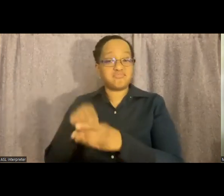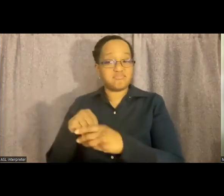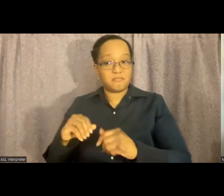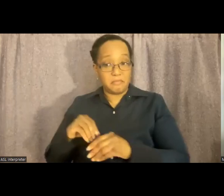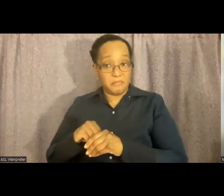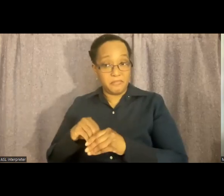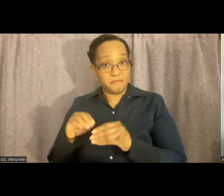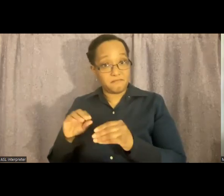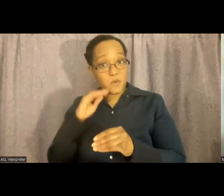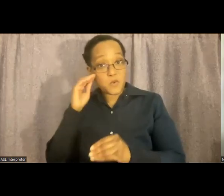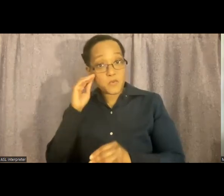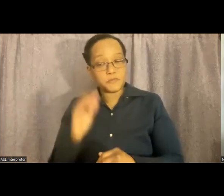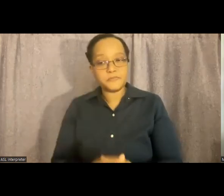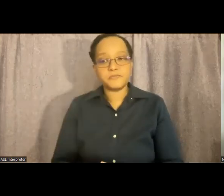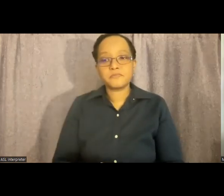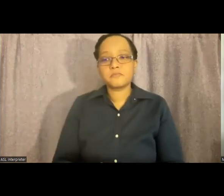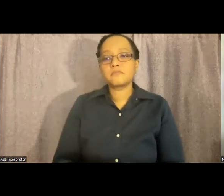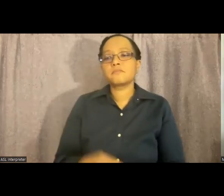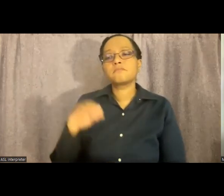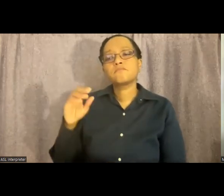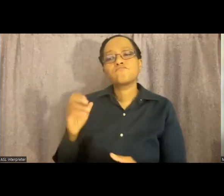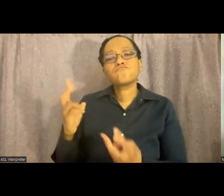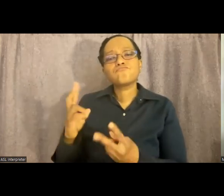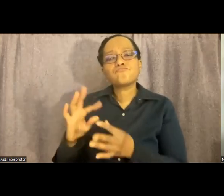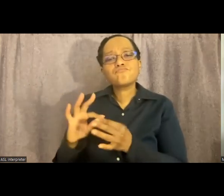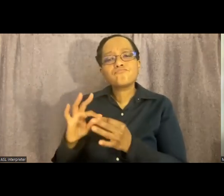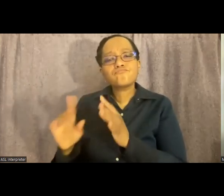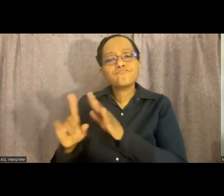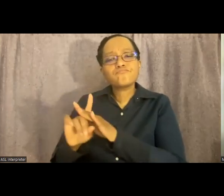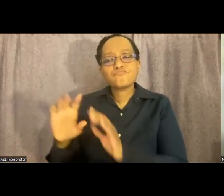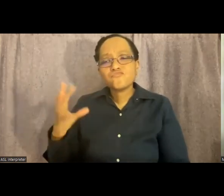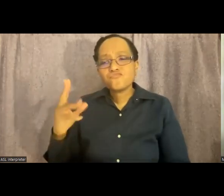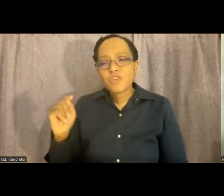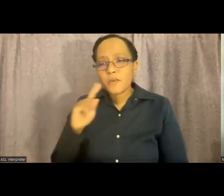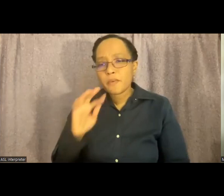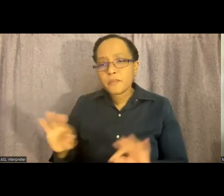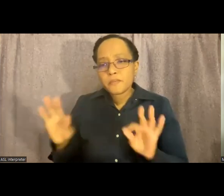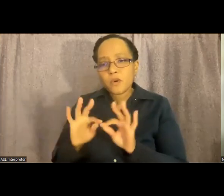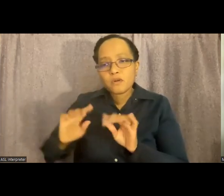I saw some rendered chat which I think is a very important point is that we need to